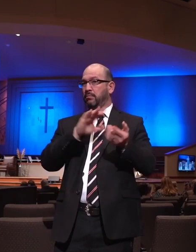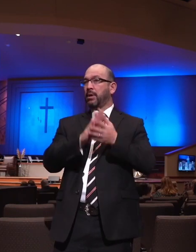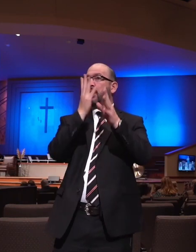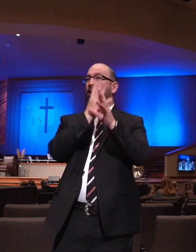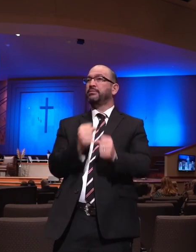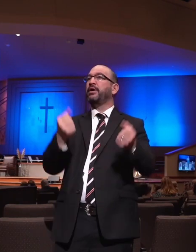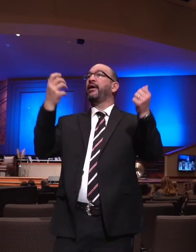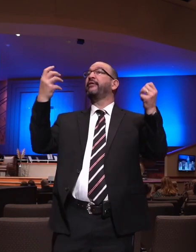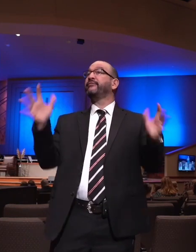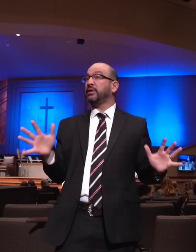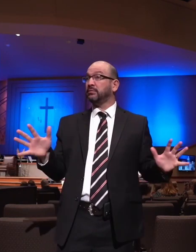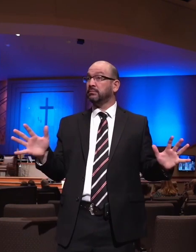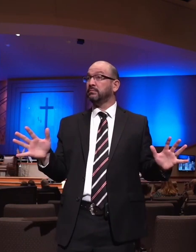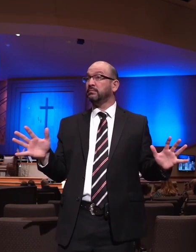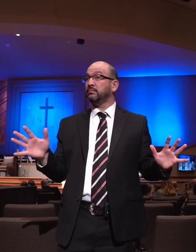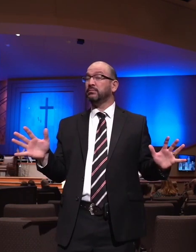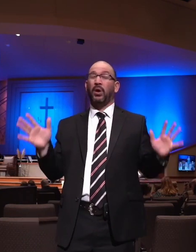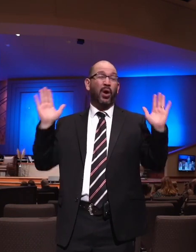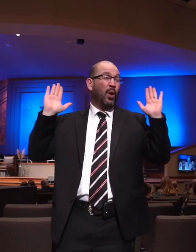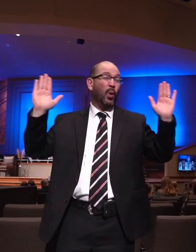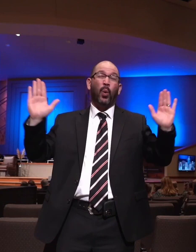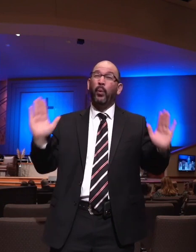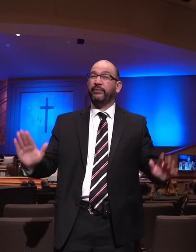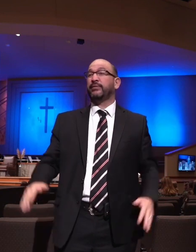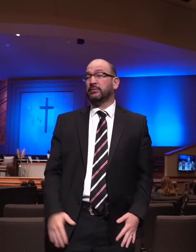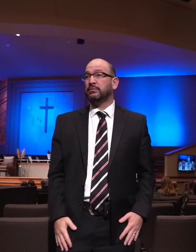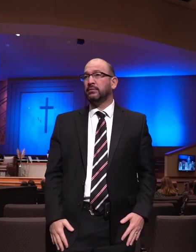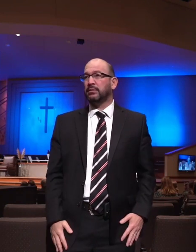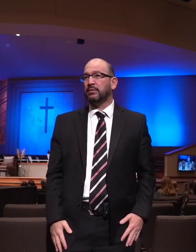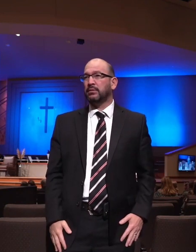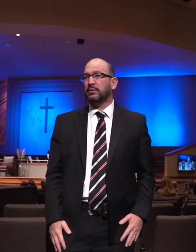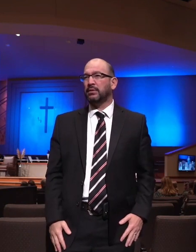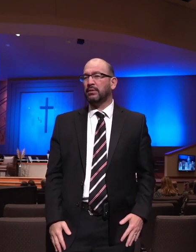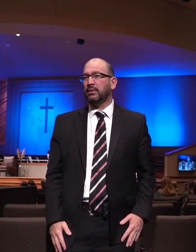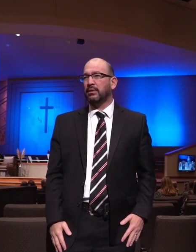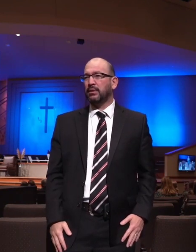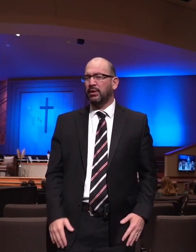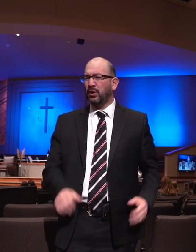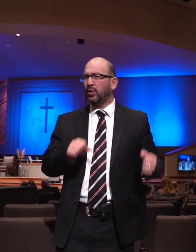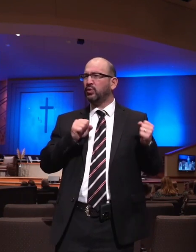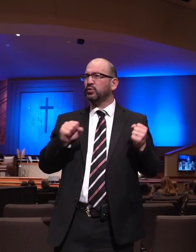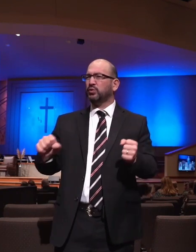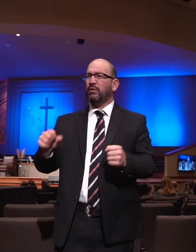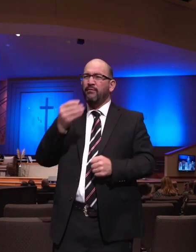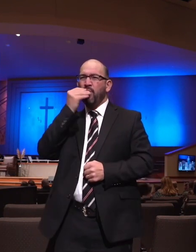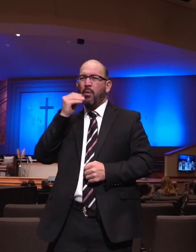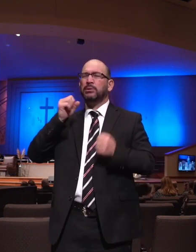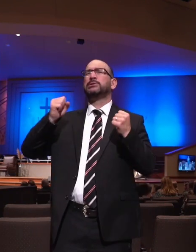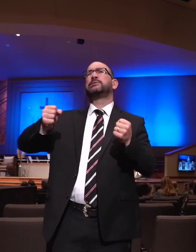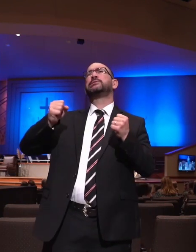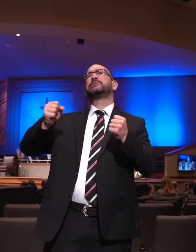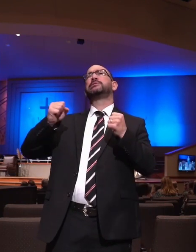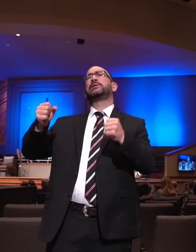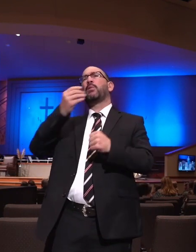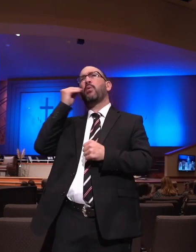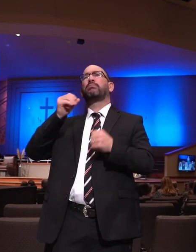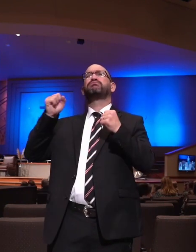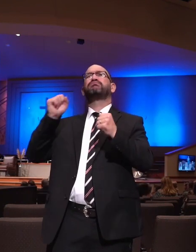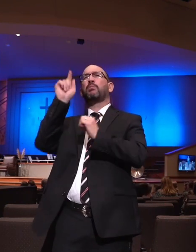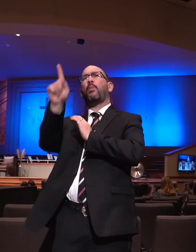deal with every one of them and it was a very special night but as I was driving back home that was about an hour away and as I was driving back home I said